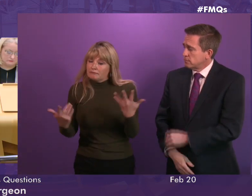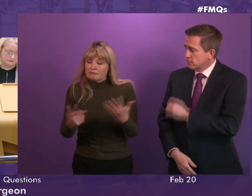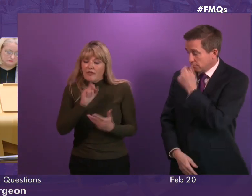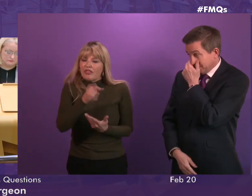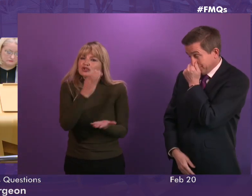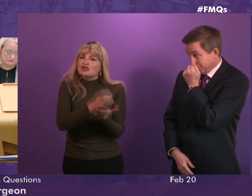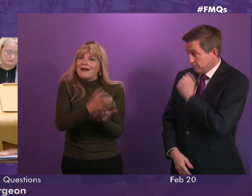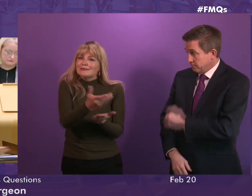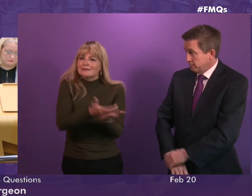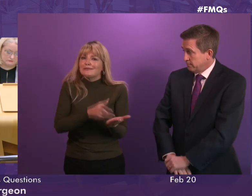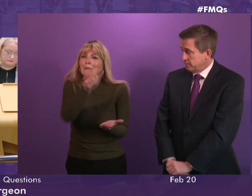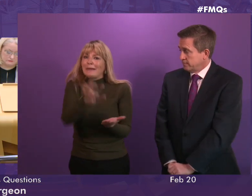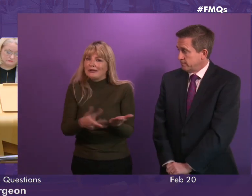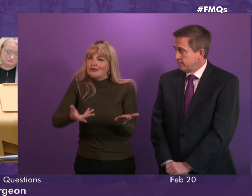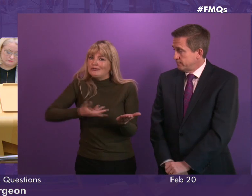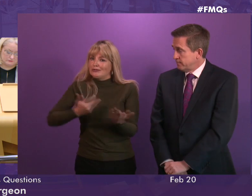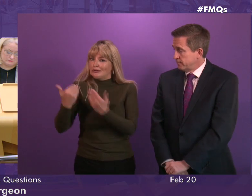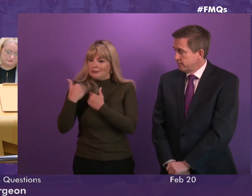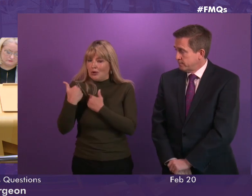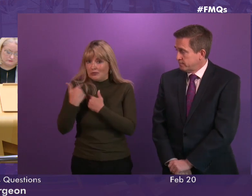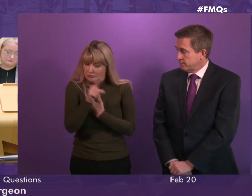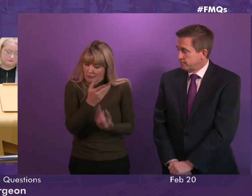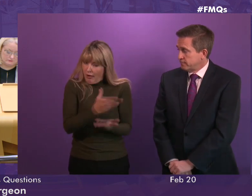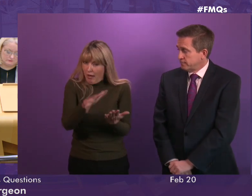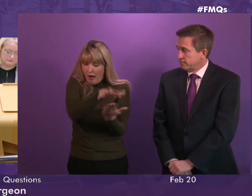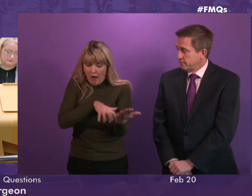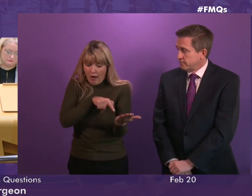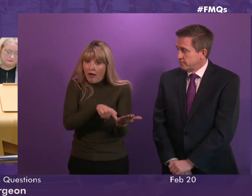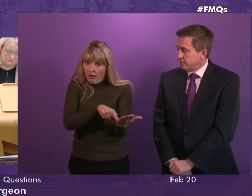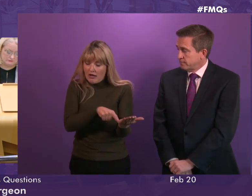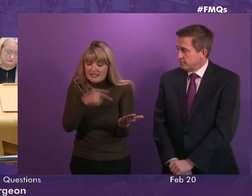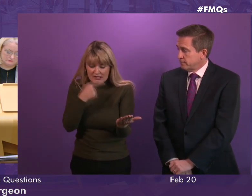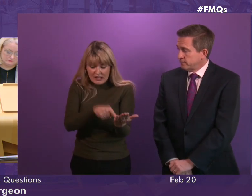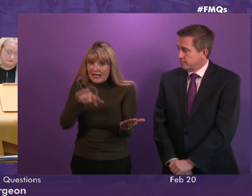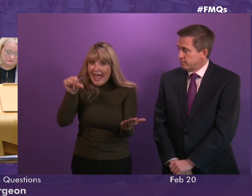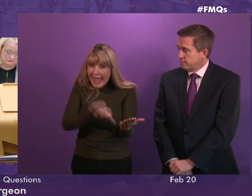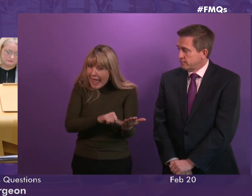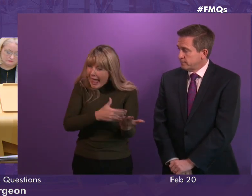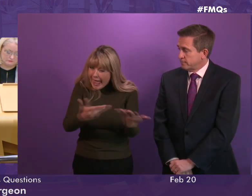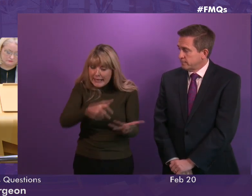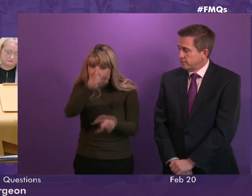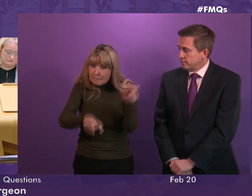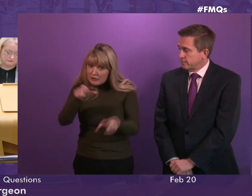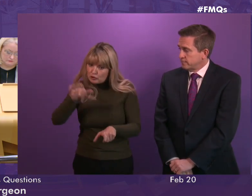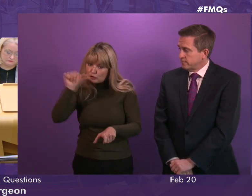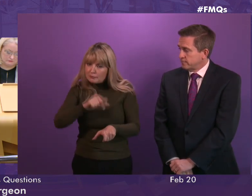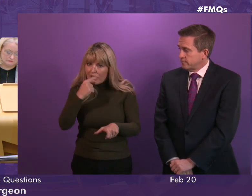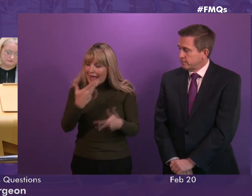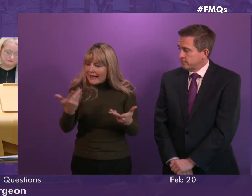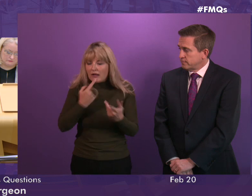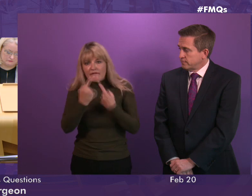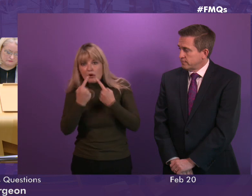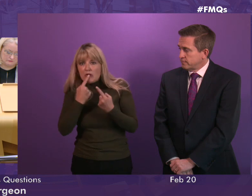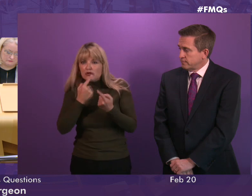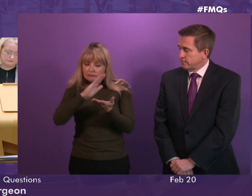makes clear that everyone should be given information about their treatment and care in a format or language that meets their needs. The charter was revised last summer and we